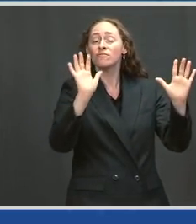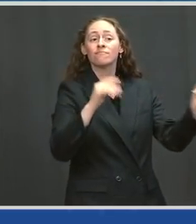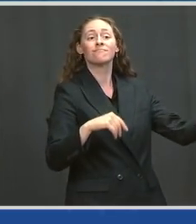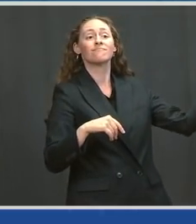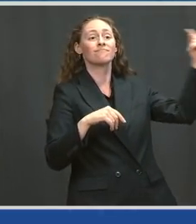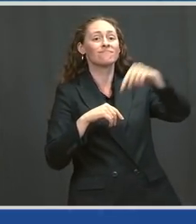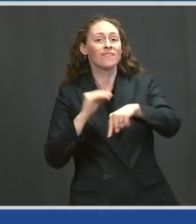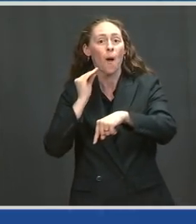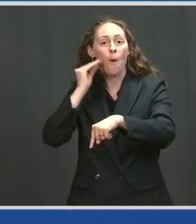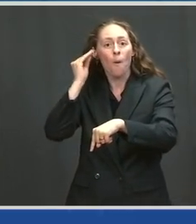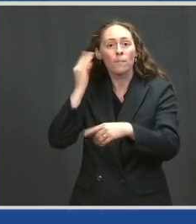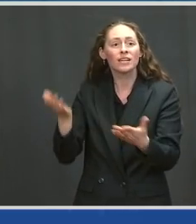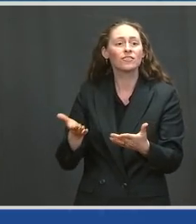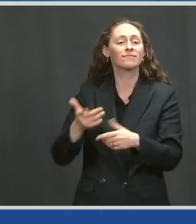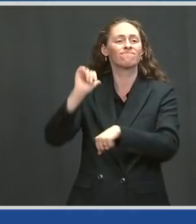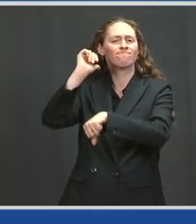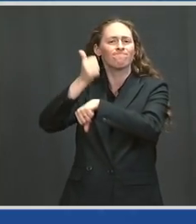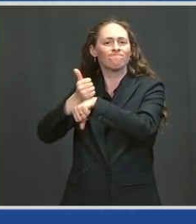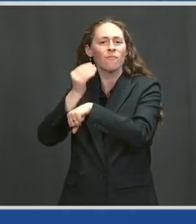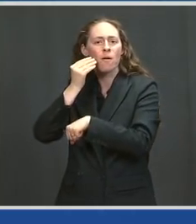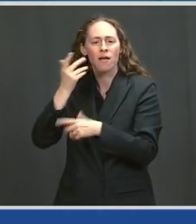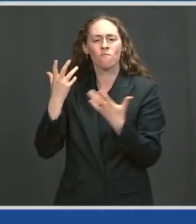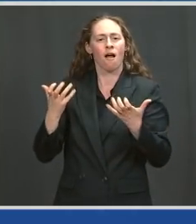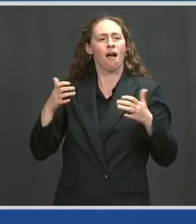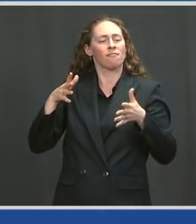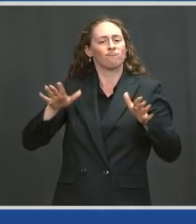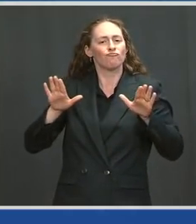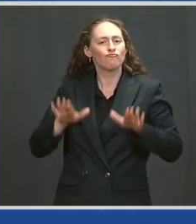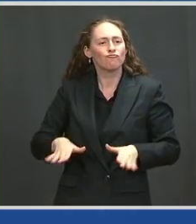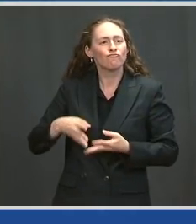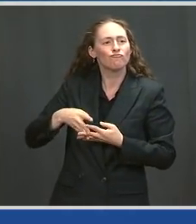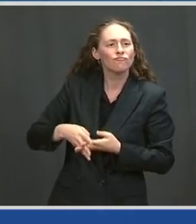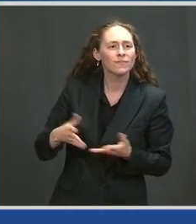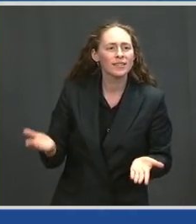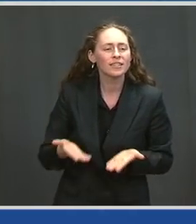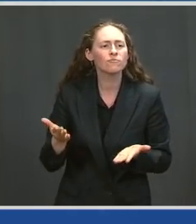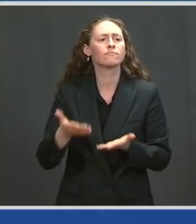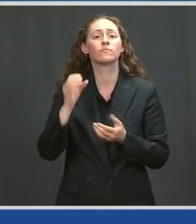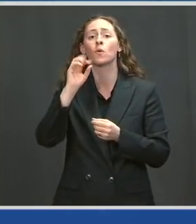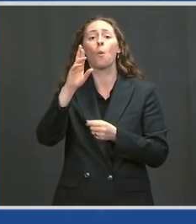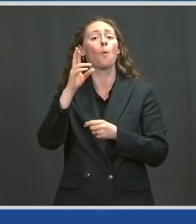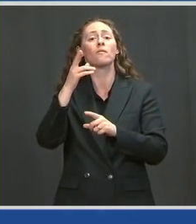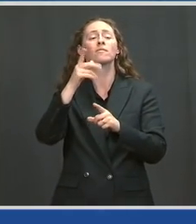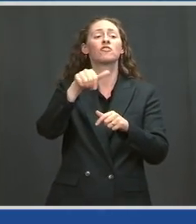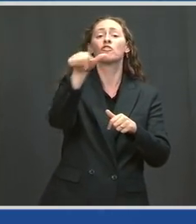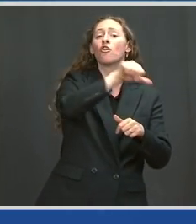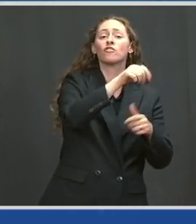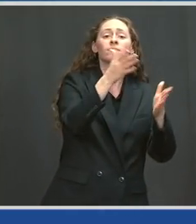Who were mom and, there were at the time mom and pop black diners,